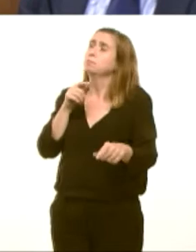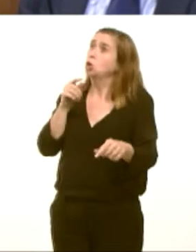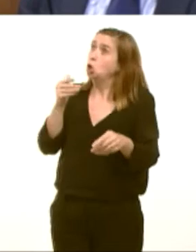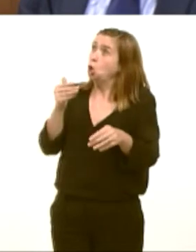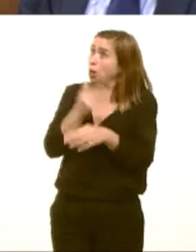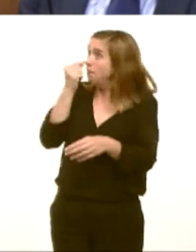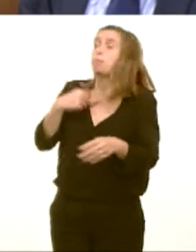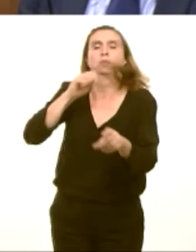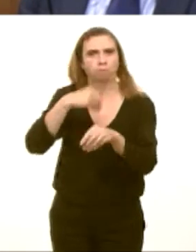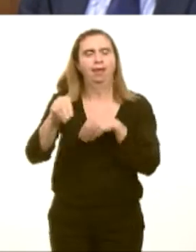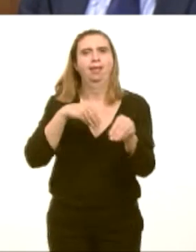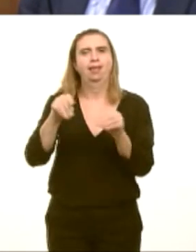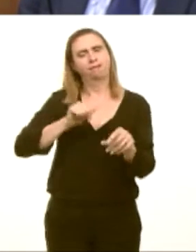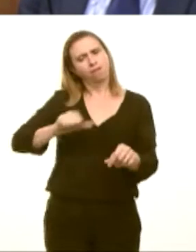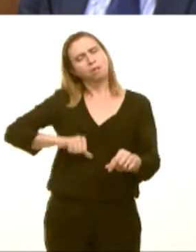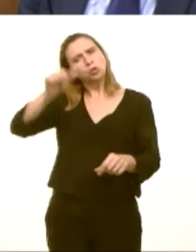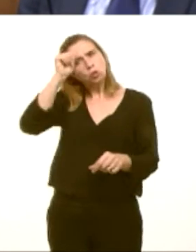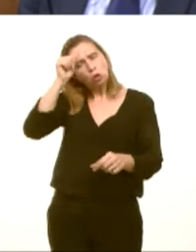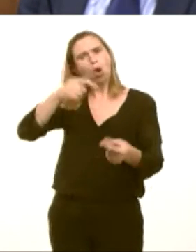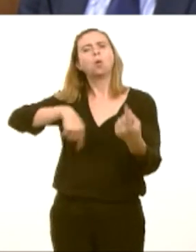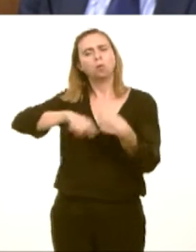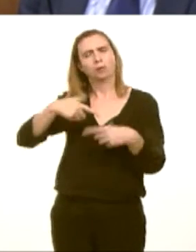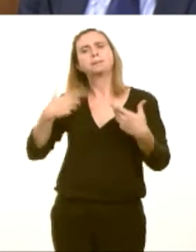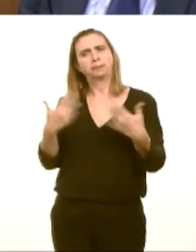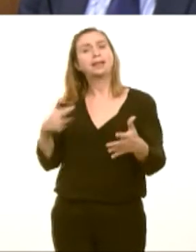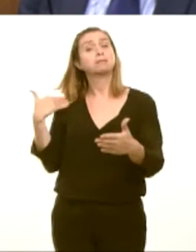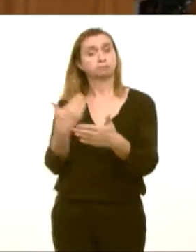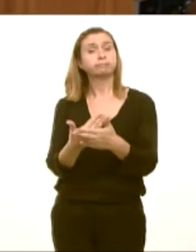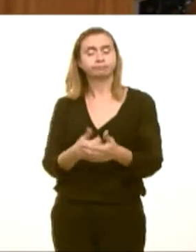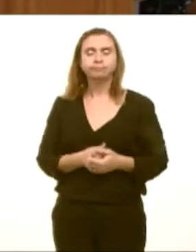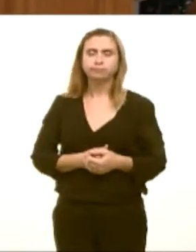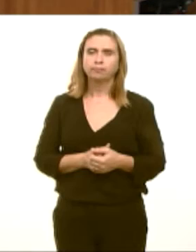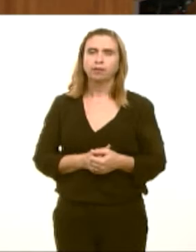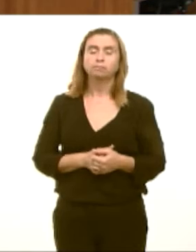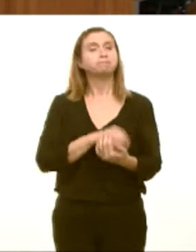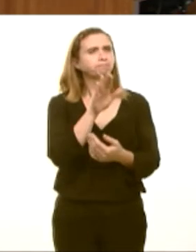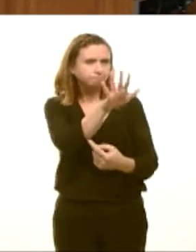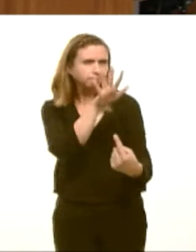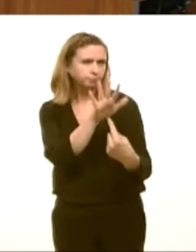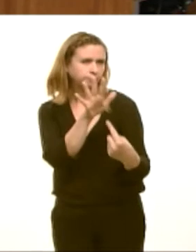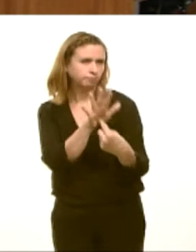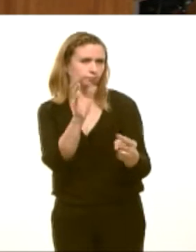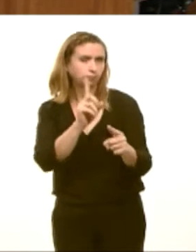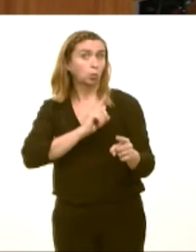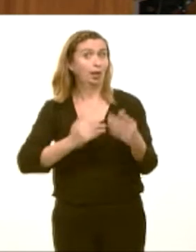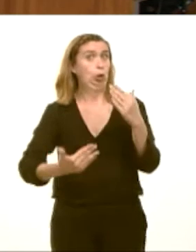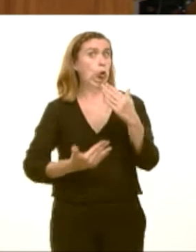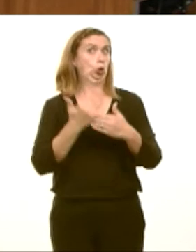and Welsh farmers know that thatís something theyíve been able to rely on in the past. Andrew R.T. Davies: What is vitally important, because itís a new scheme this year, is that the